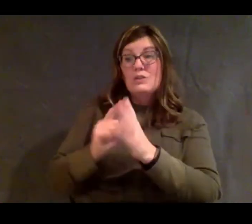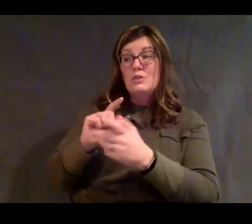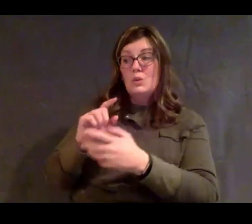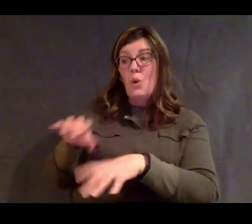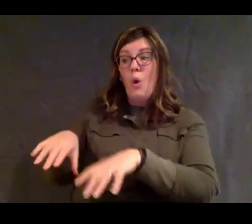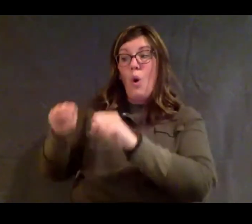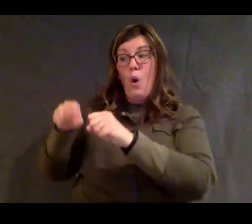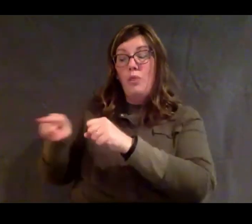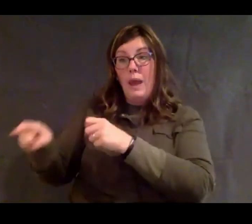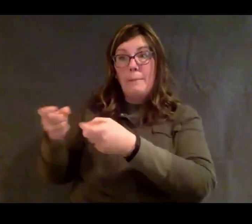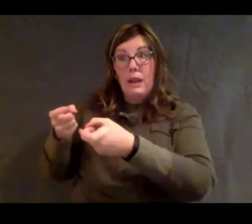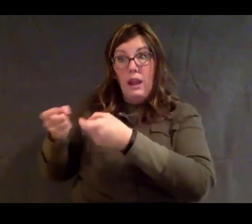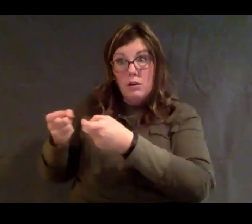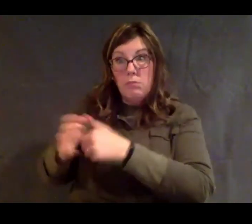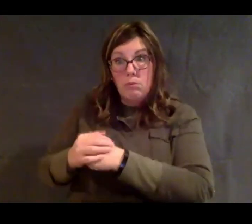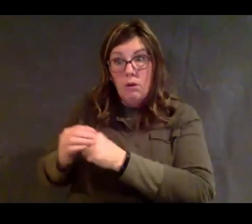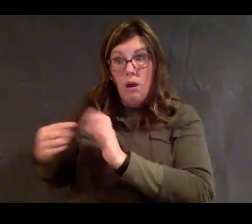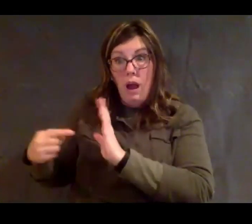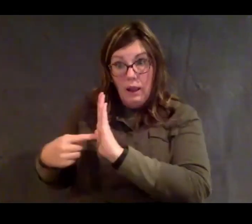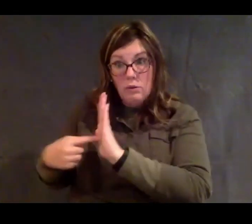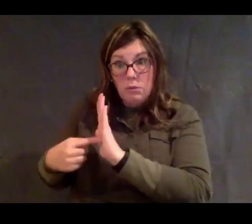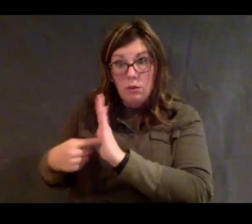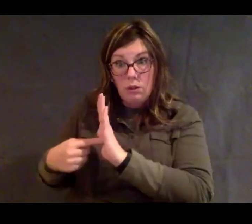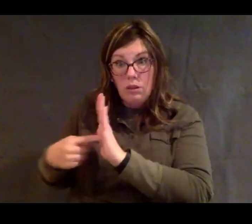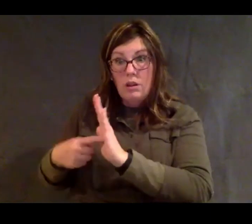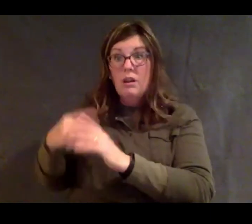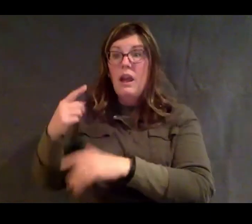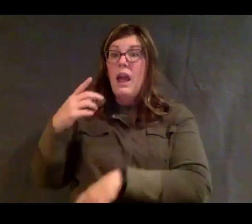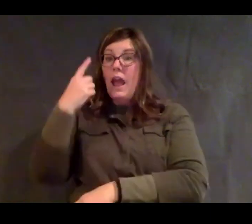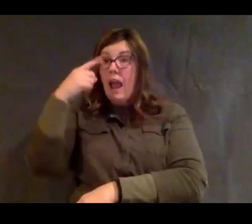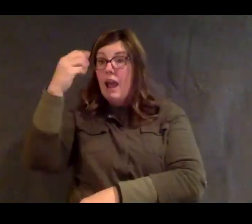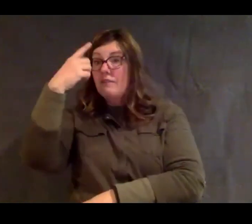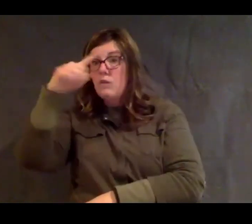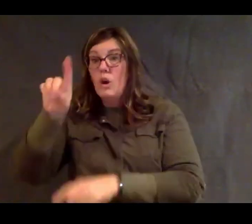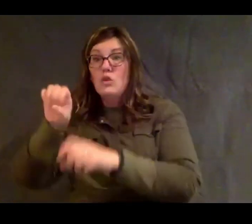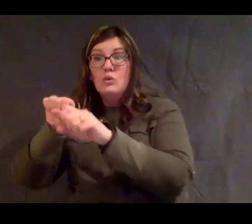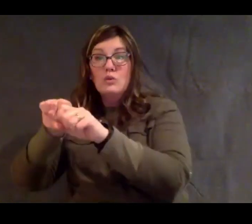and police custody because that was something that there was no accountability for we've got